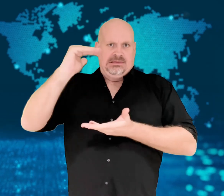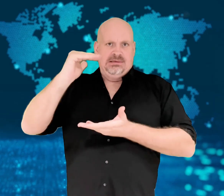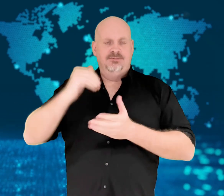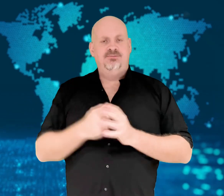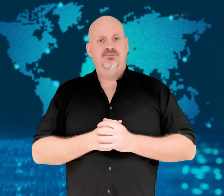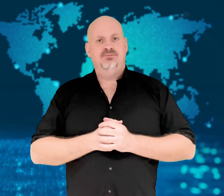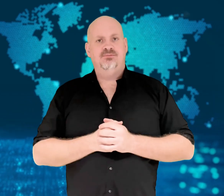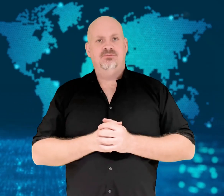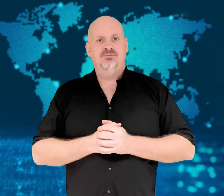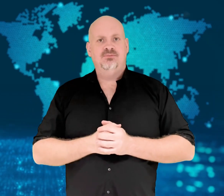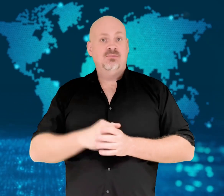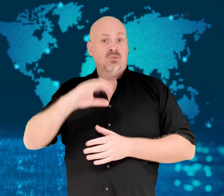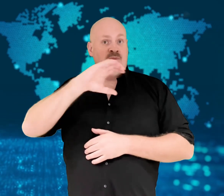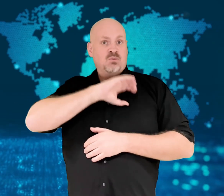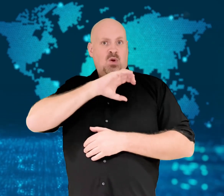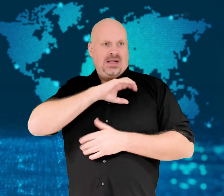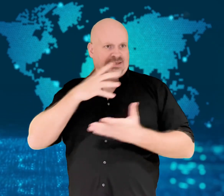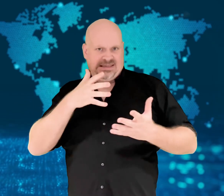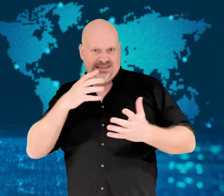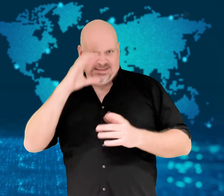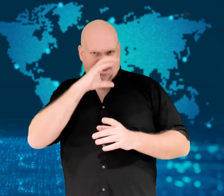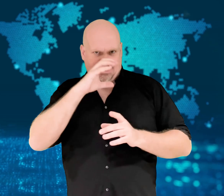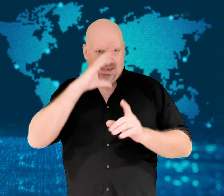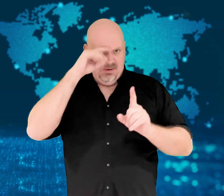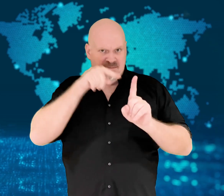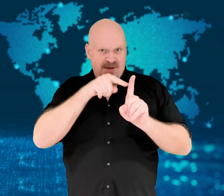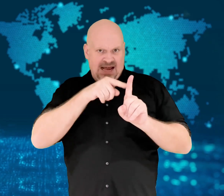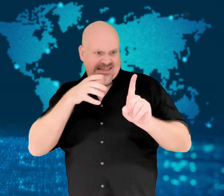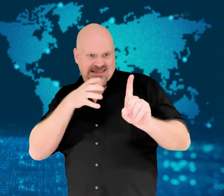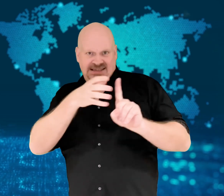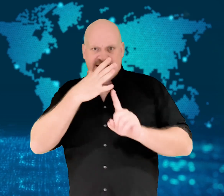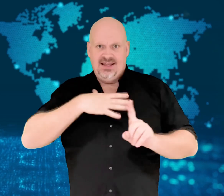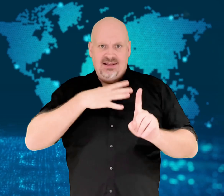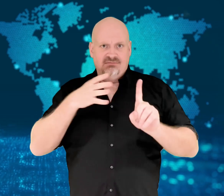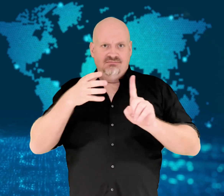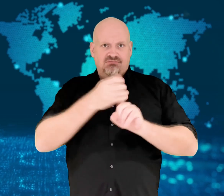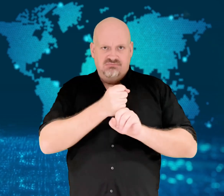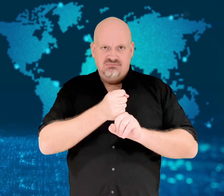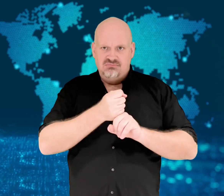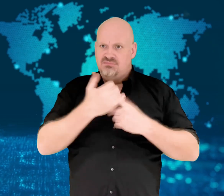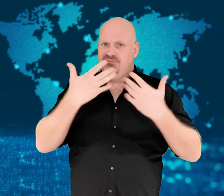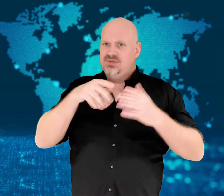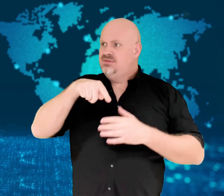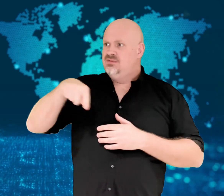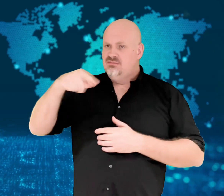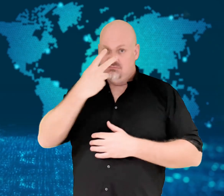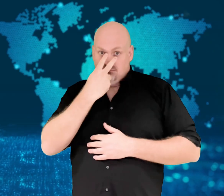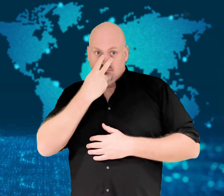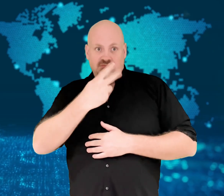the US increased their security.